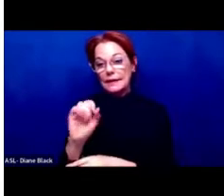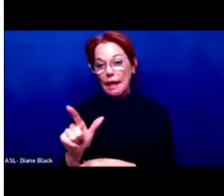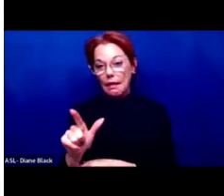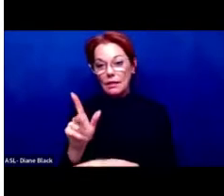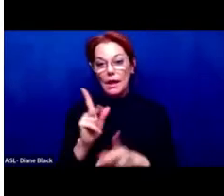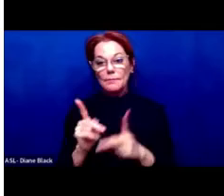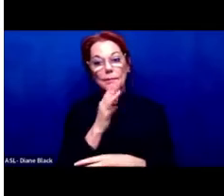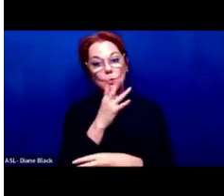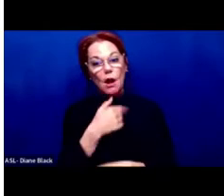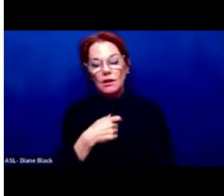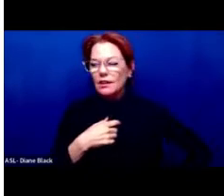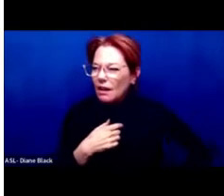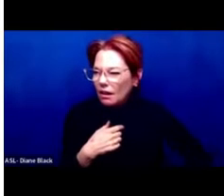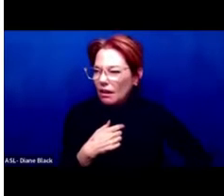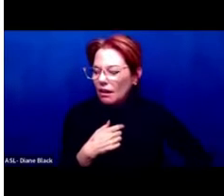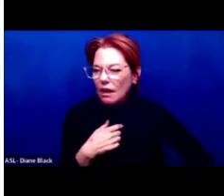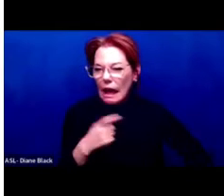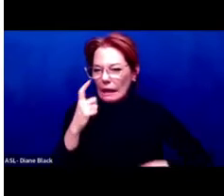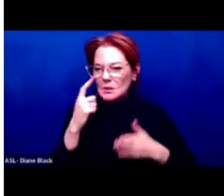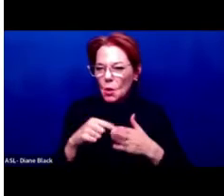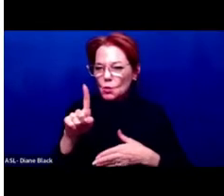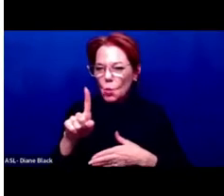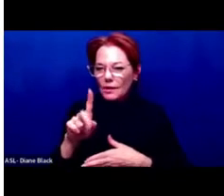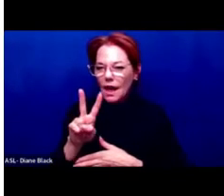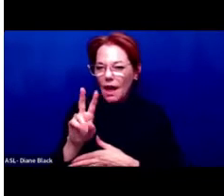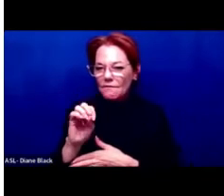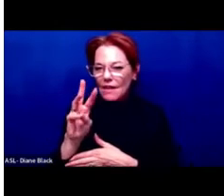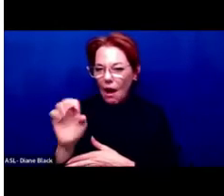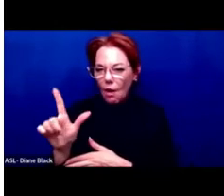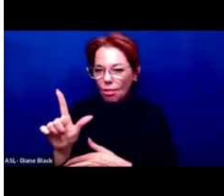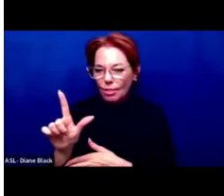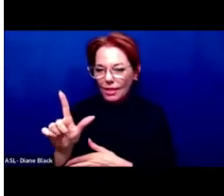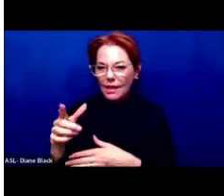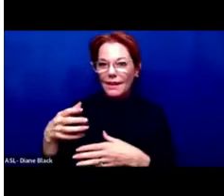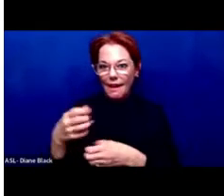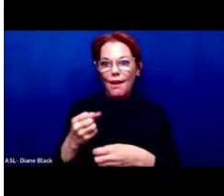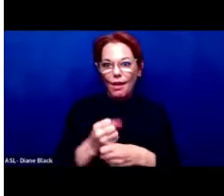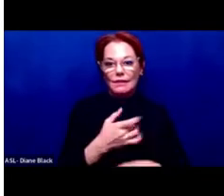even hear a vowel. And so I do I agree, acronyms are hard. But just so you know, I call this